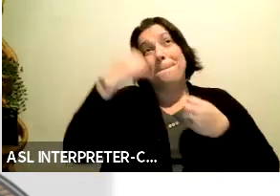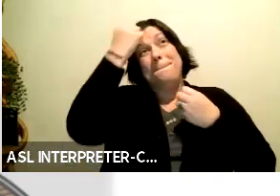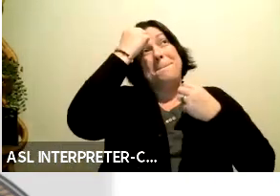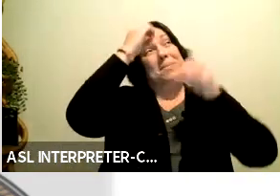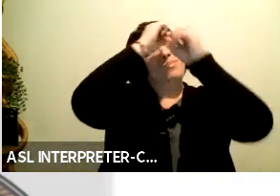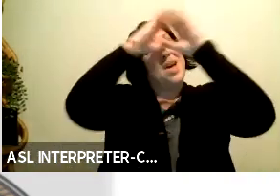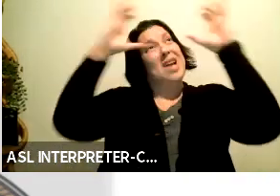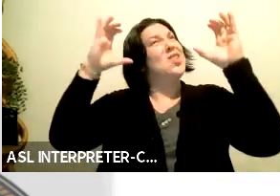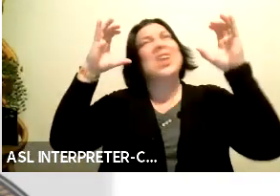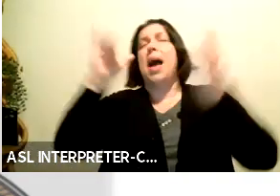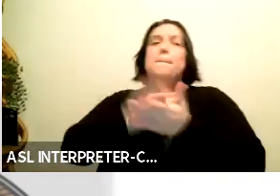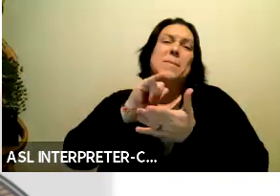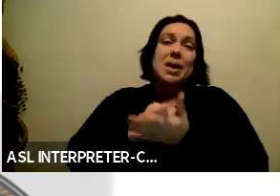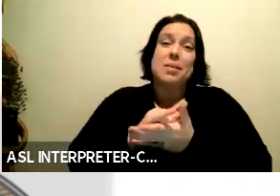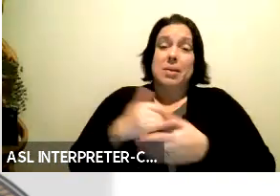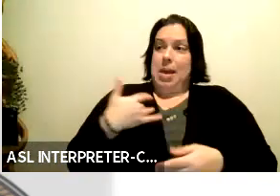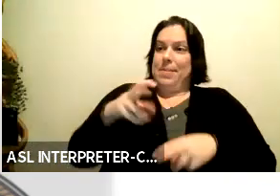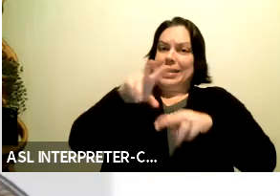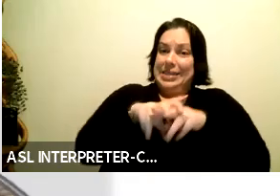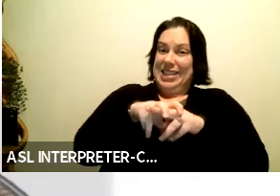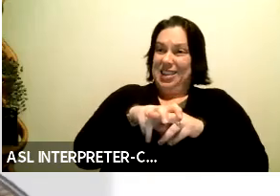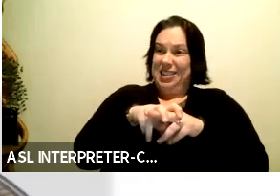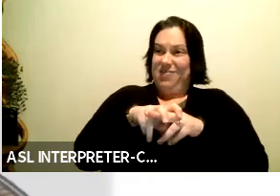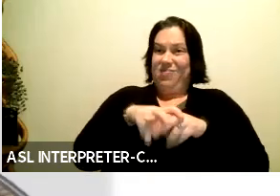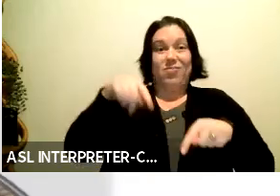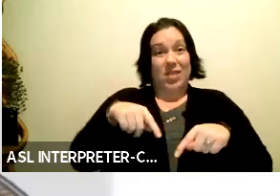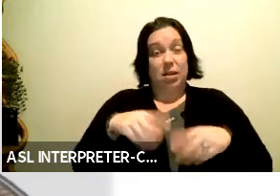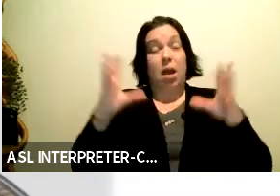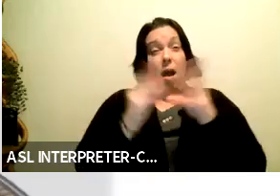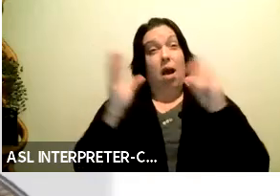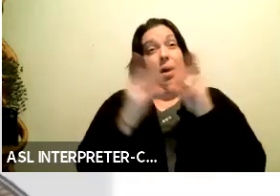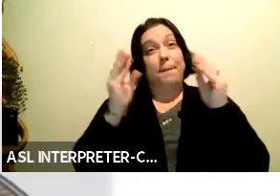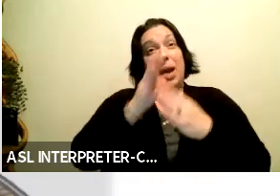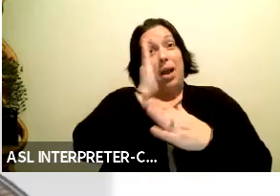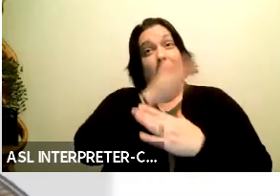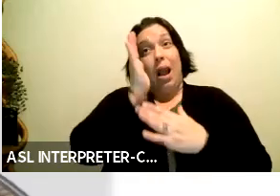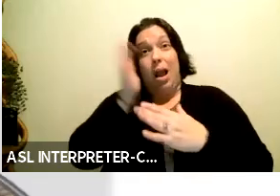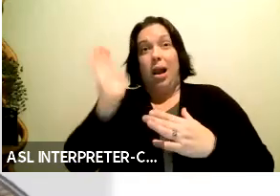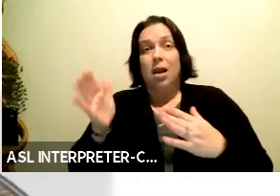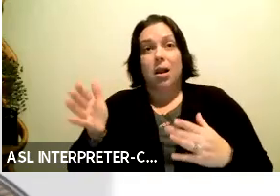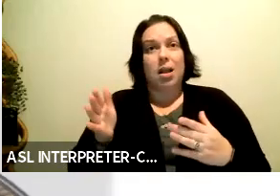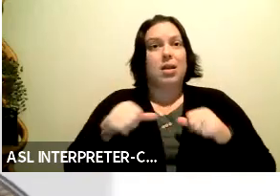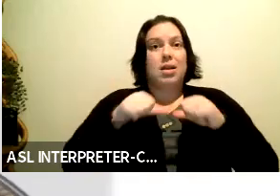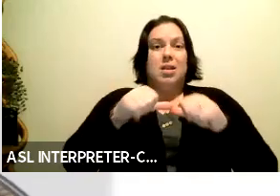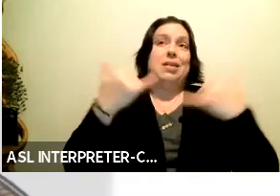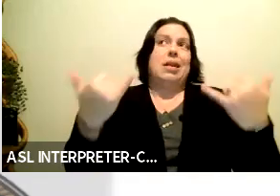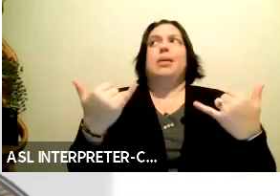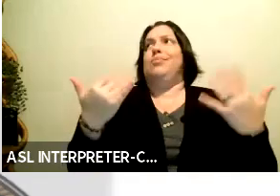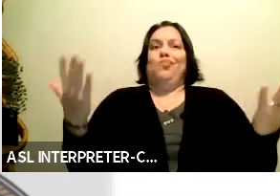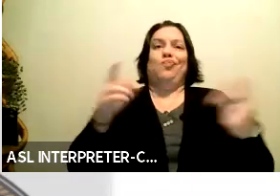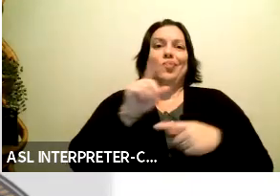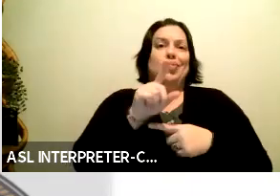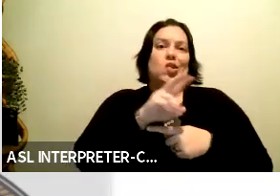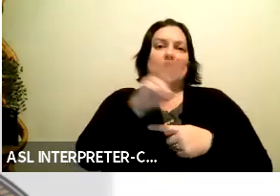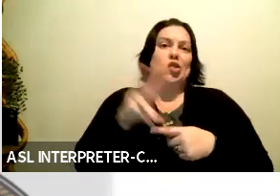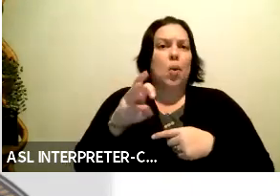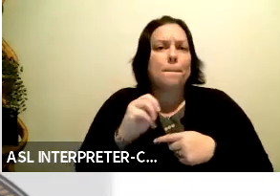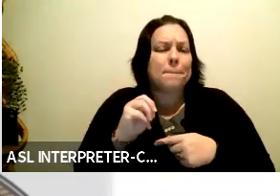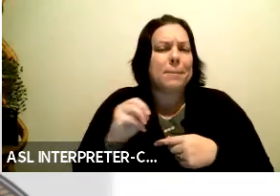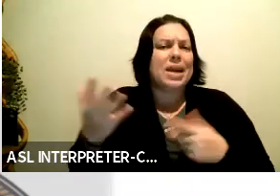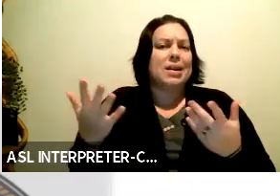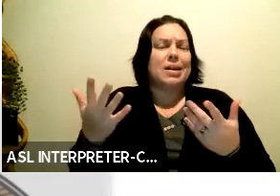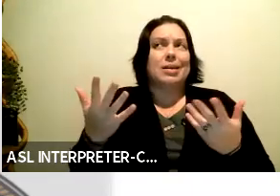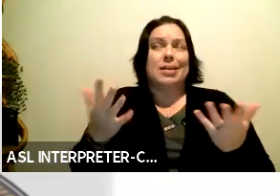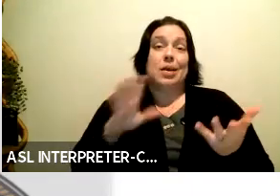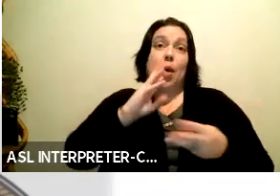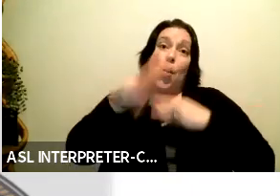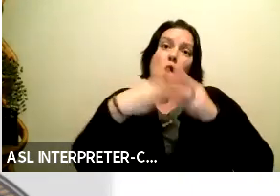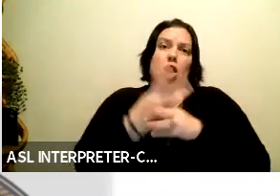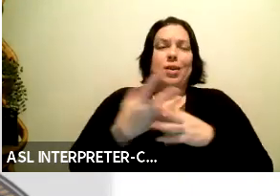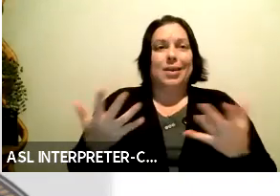sitting on my chair for all these back to back meetings, now that we're in a Zoom reality. And so